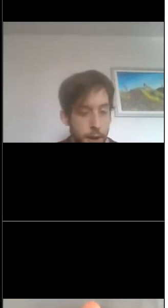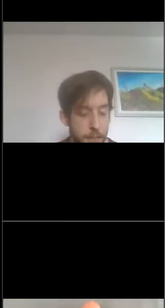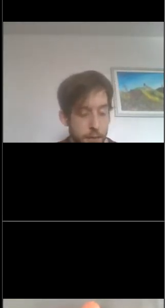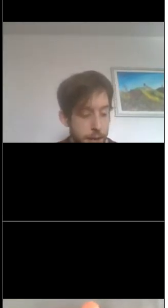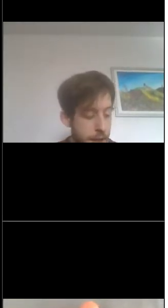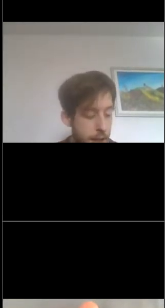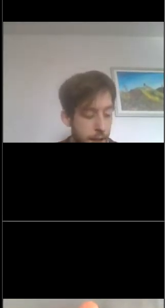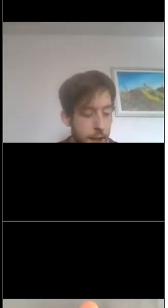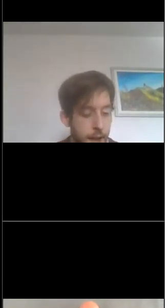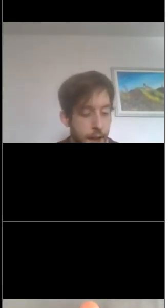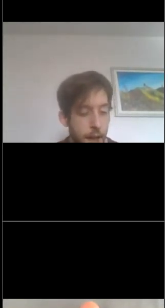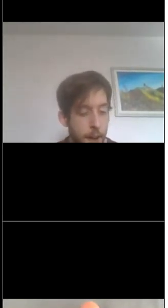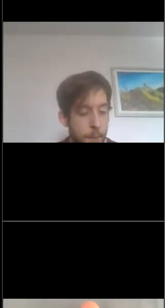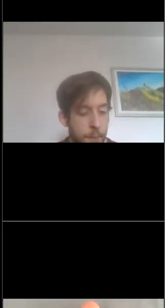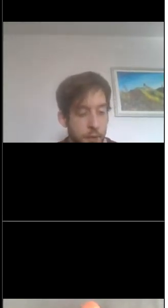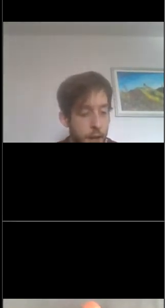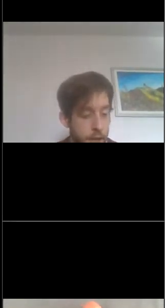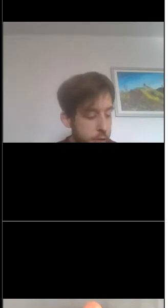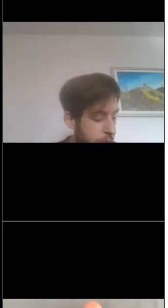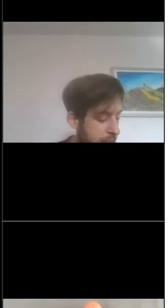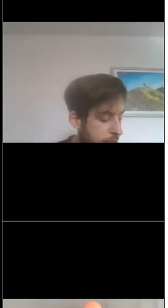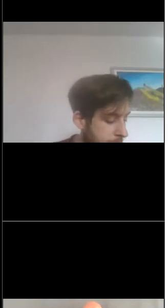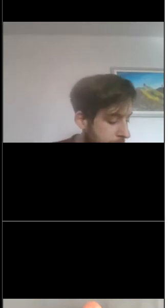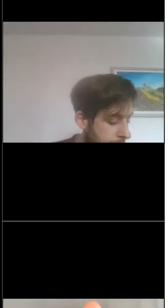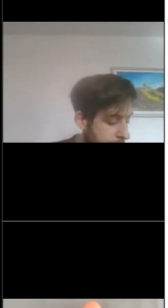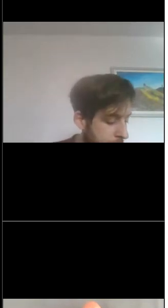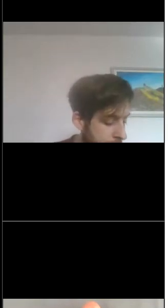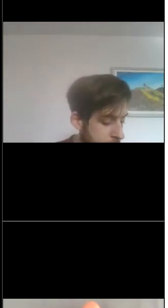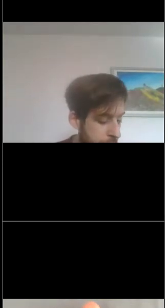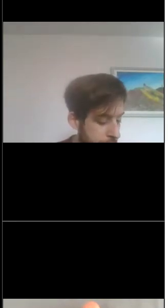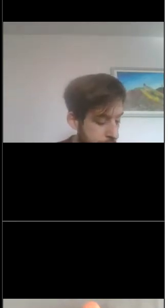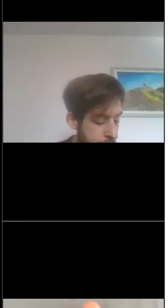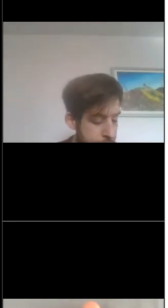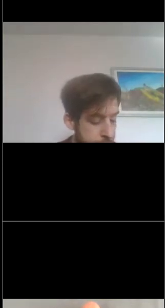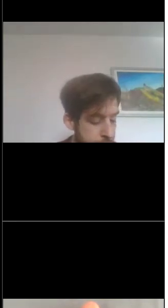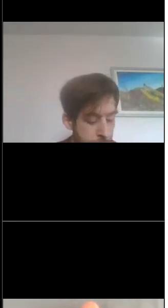to the speakers collectively,